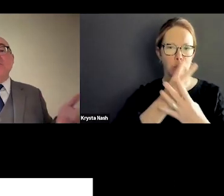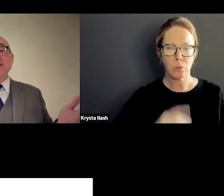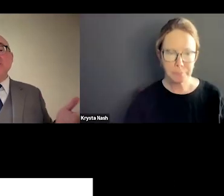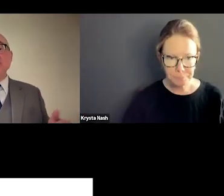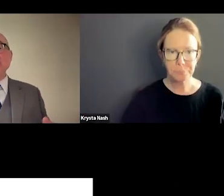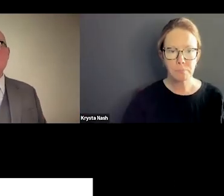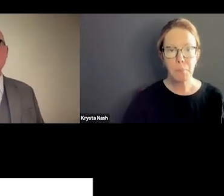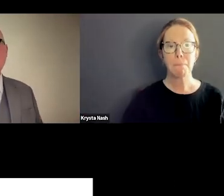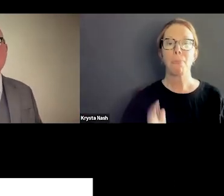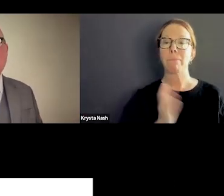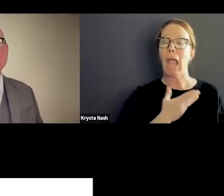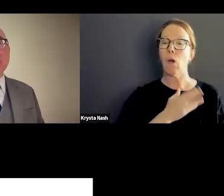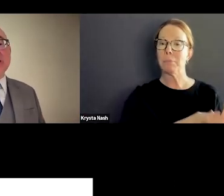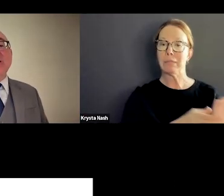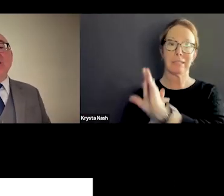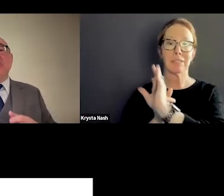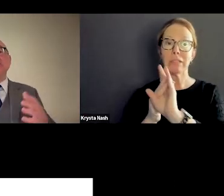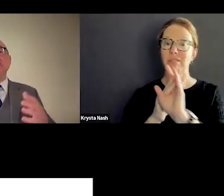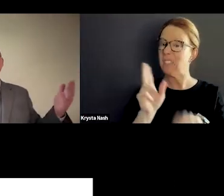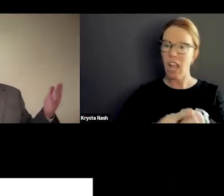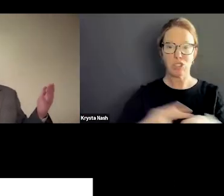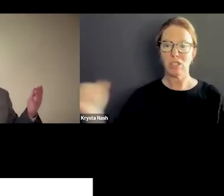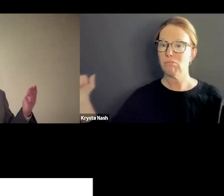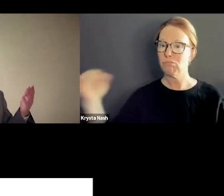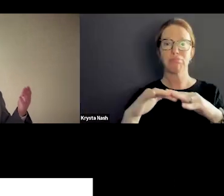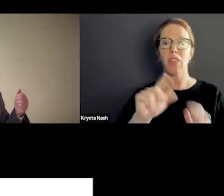Our participants came again nationally across 35 states.